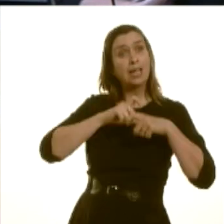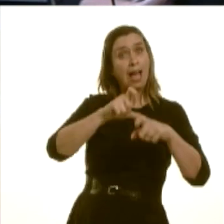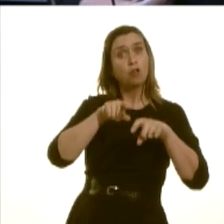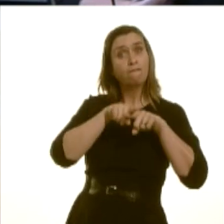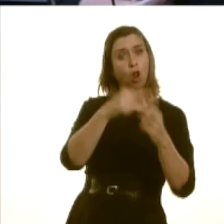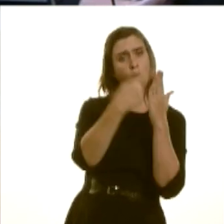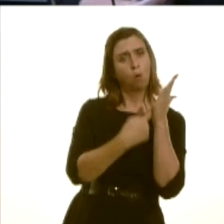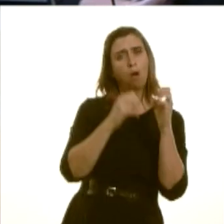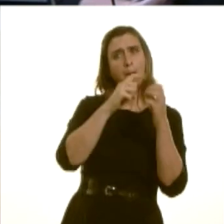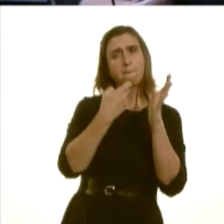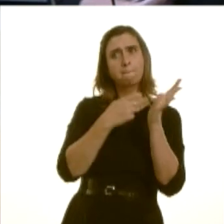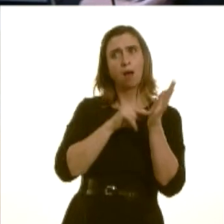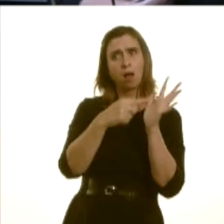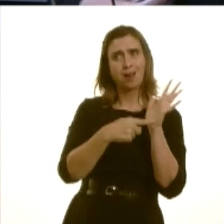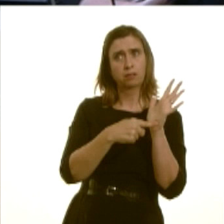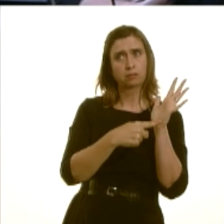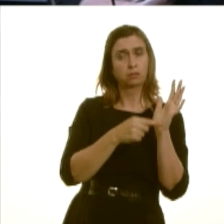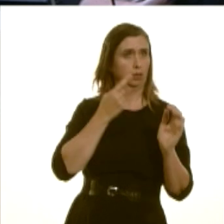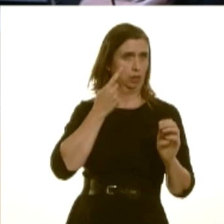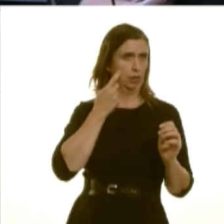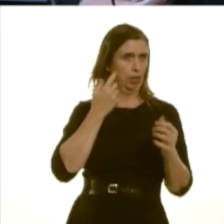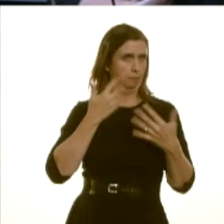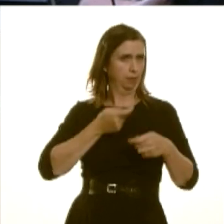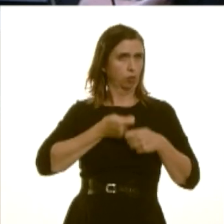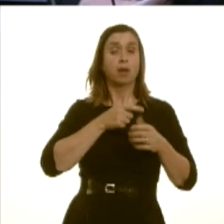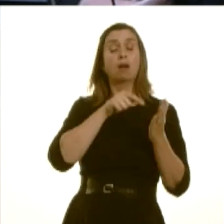the pledge that was put forward yesterday, it is important that what we as a party have